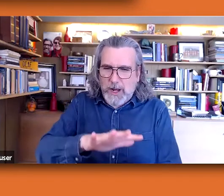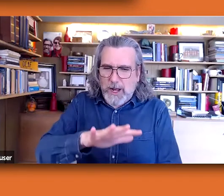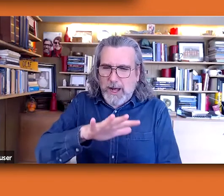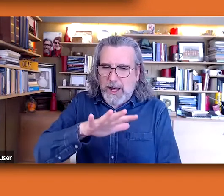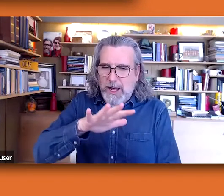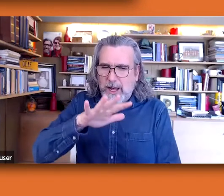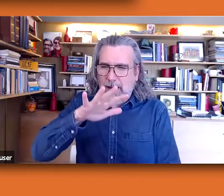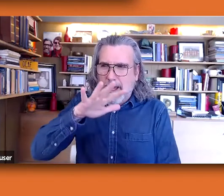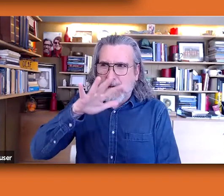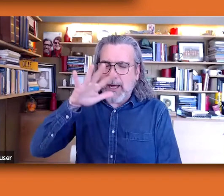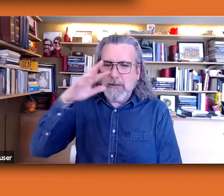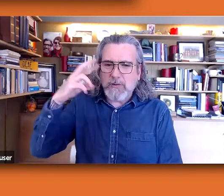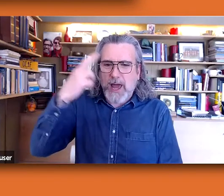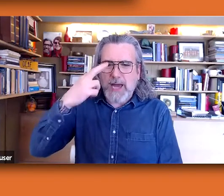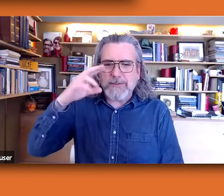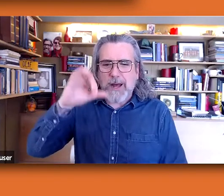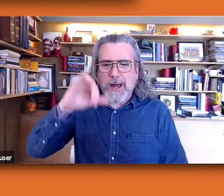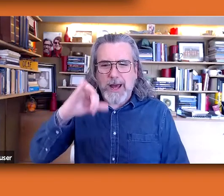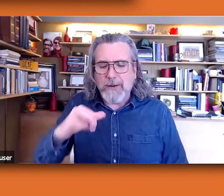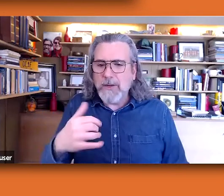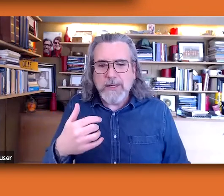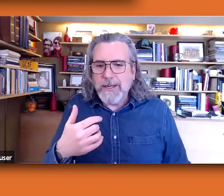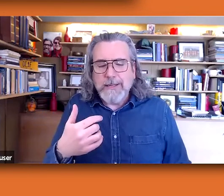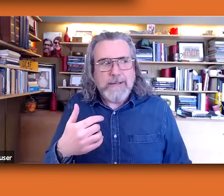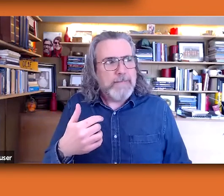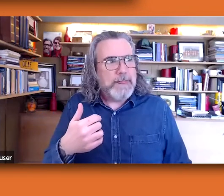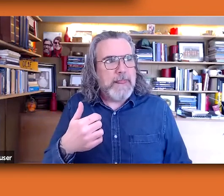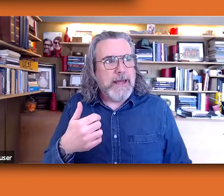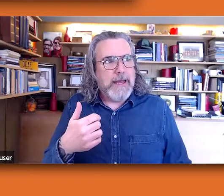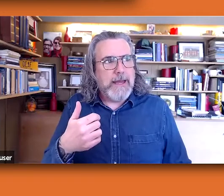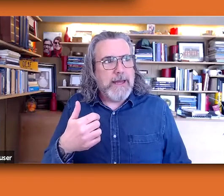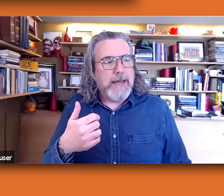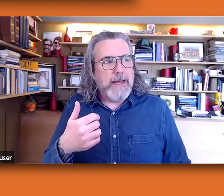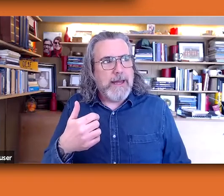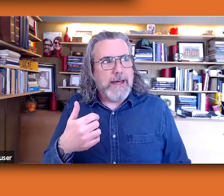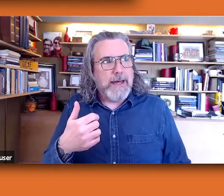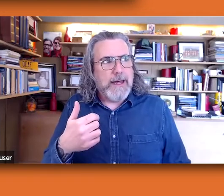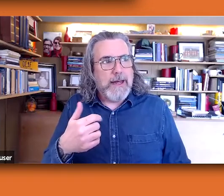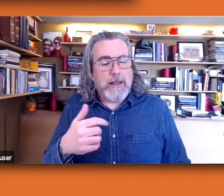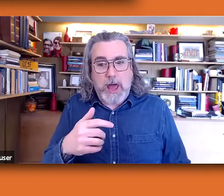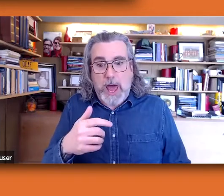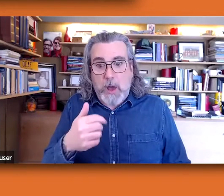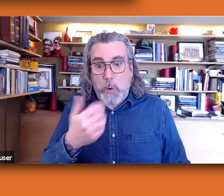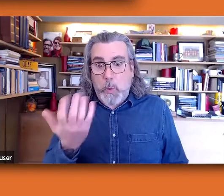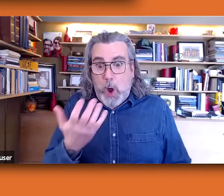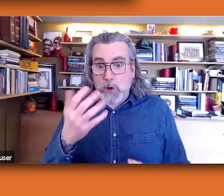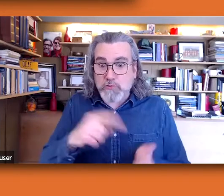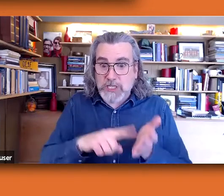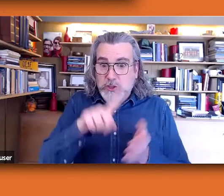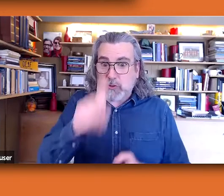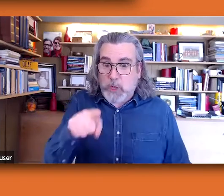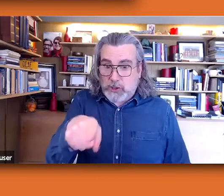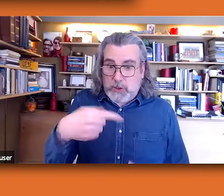And so, I have begun to realize over my career that whatever